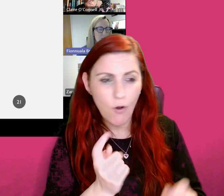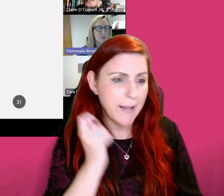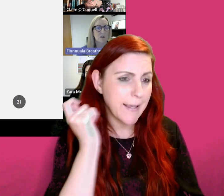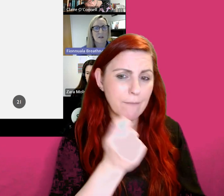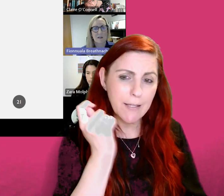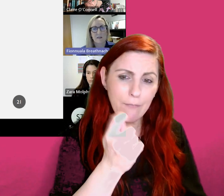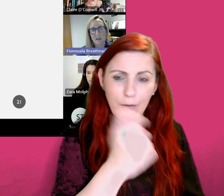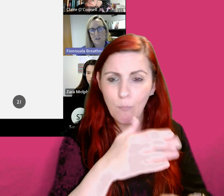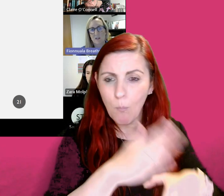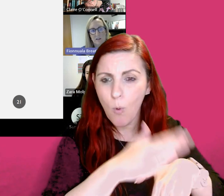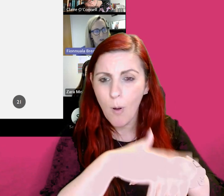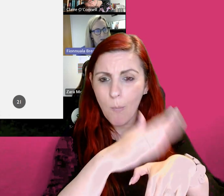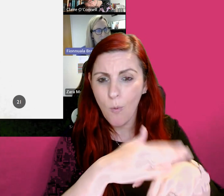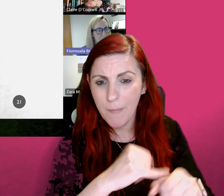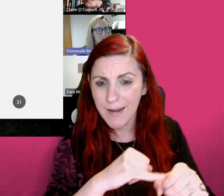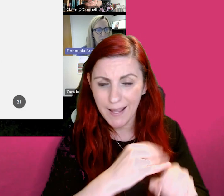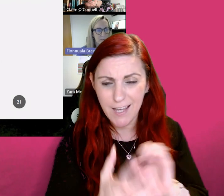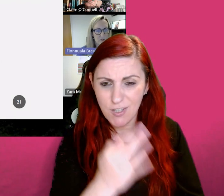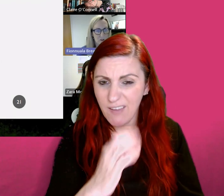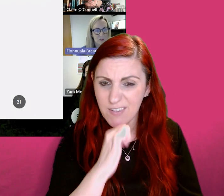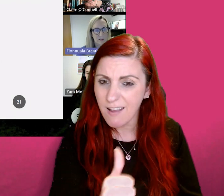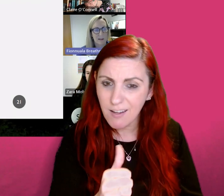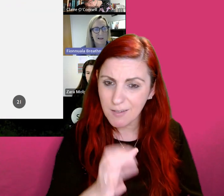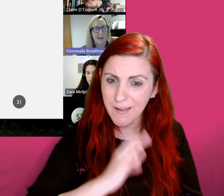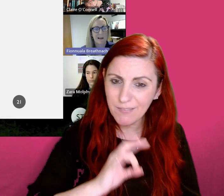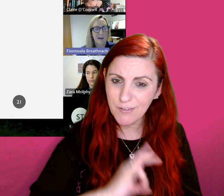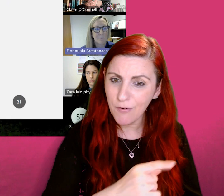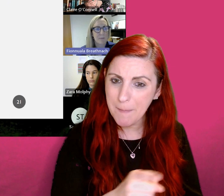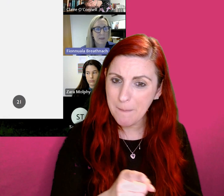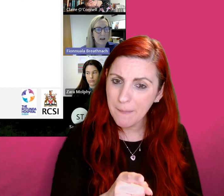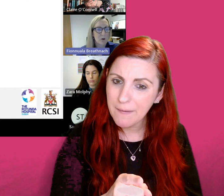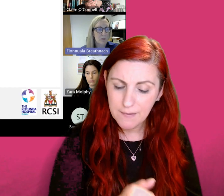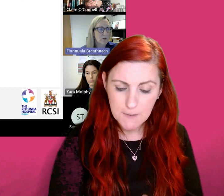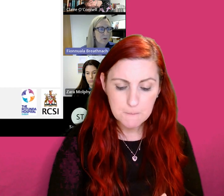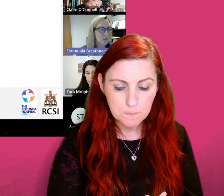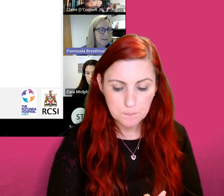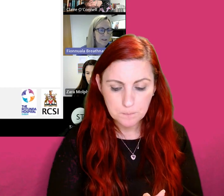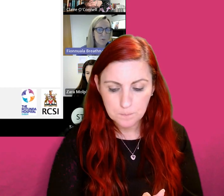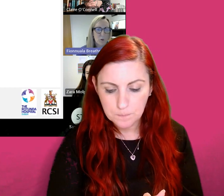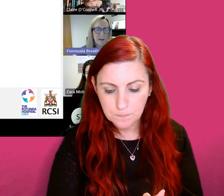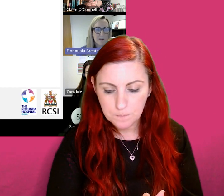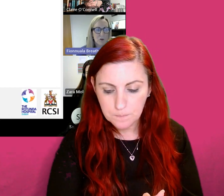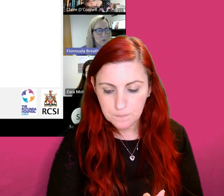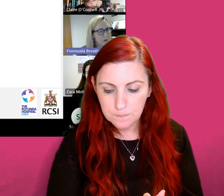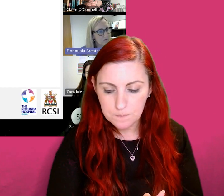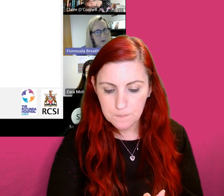intervention that actually is not of any proven benefit um now I'm going to zip quickly through we